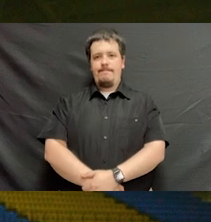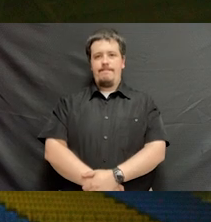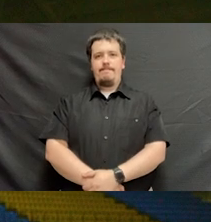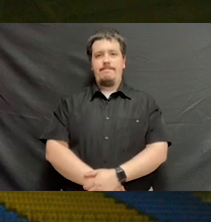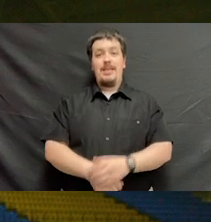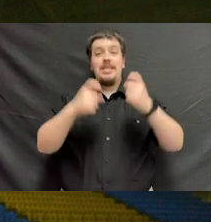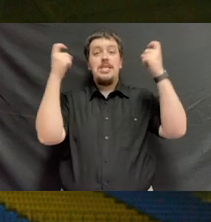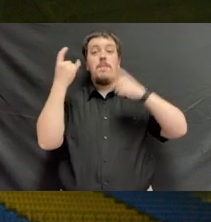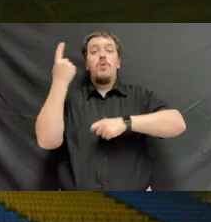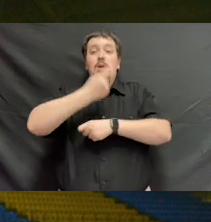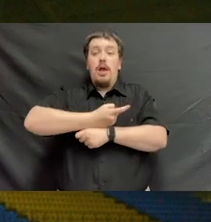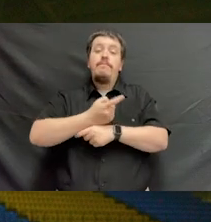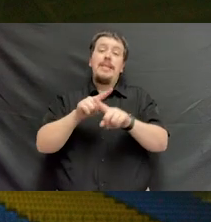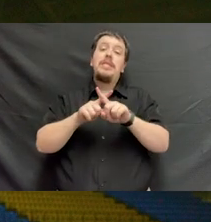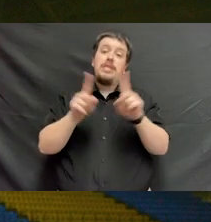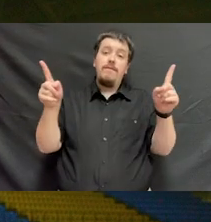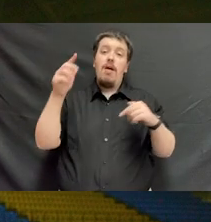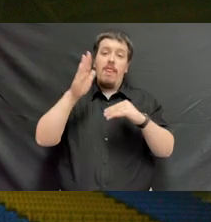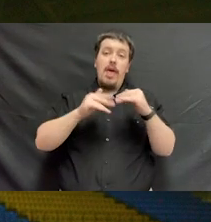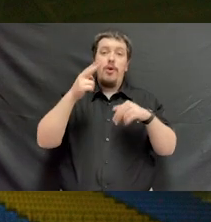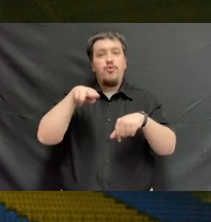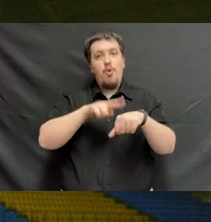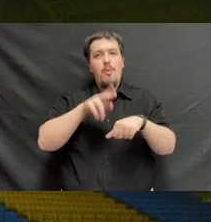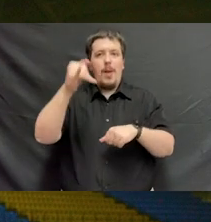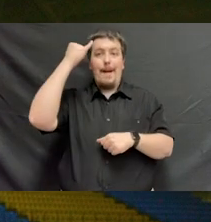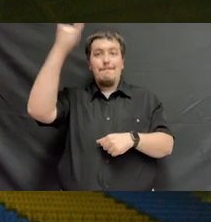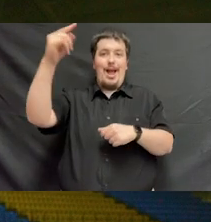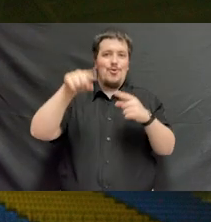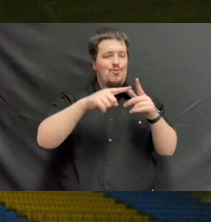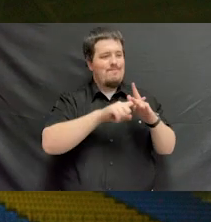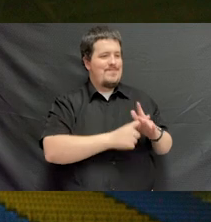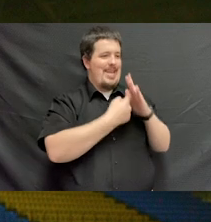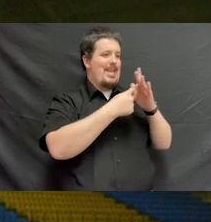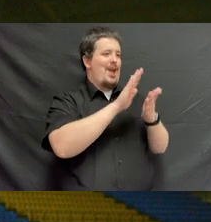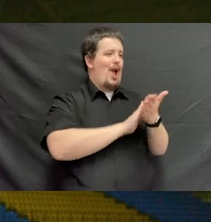The ceremony today is somewhat different from what you might have imagined when you began your journey here at ETSU.